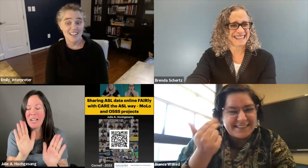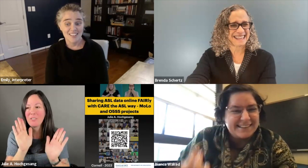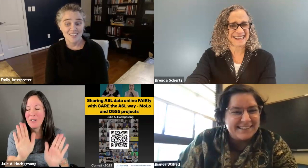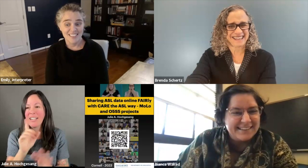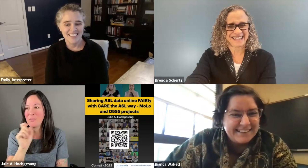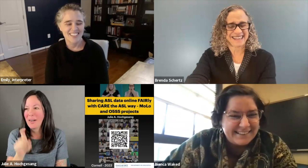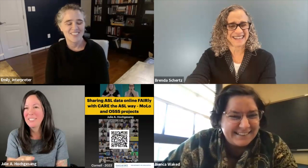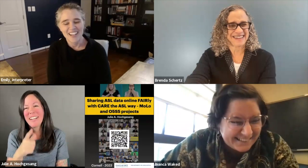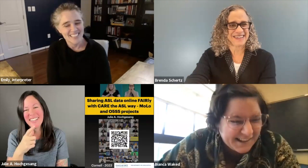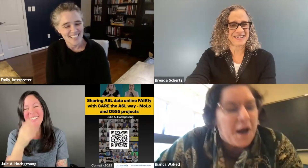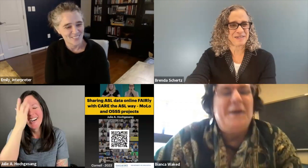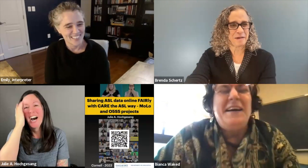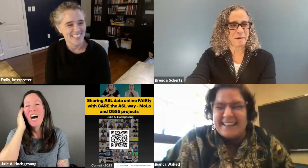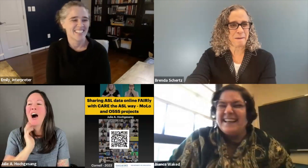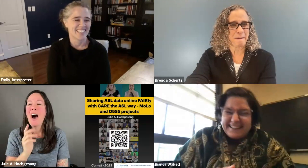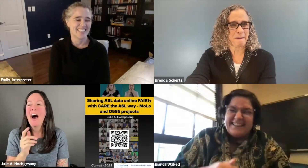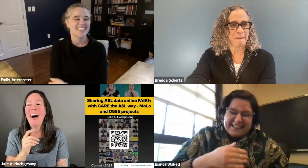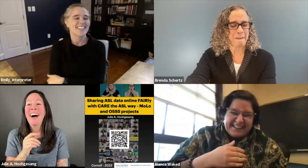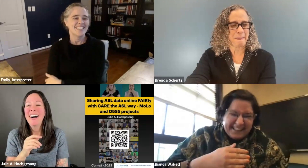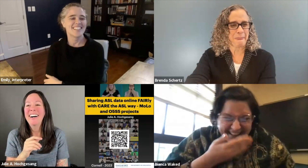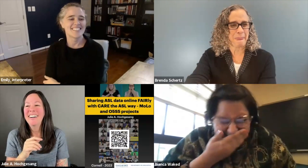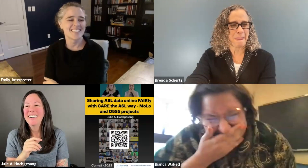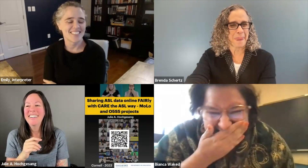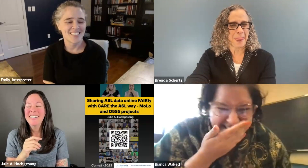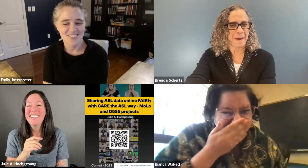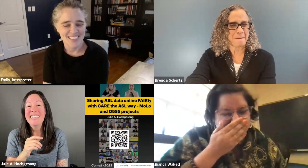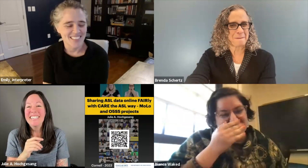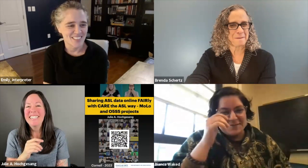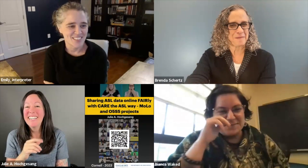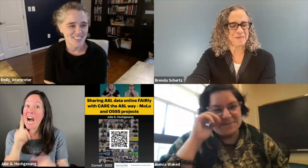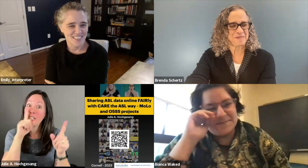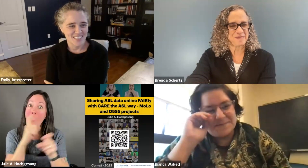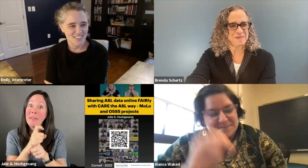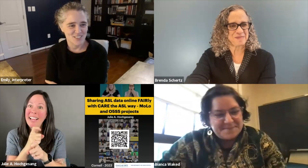that why is that funny yes here's